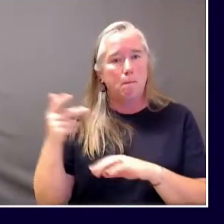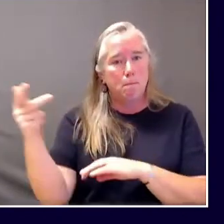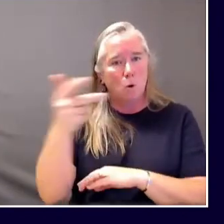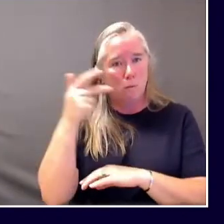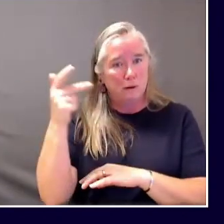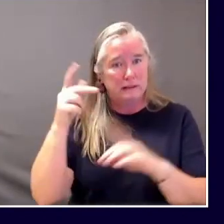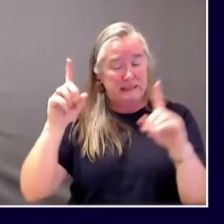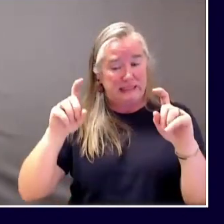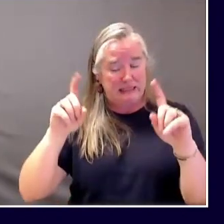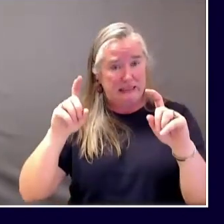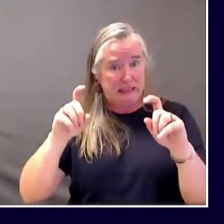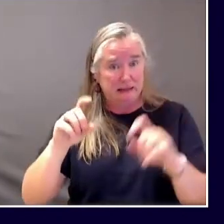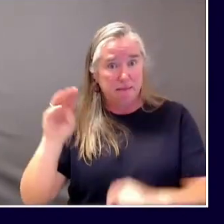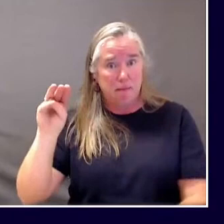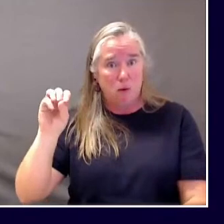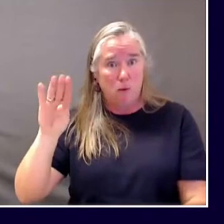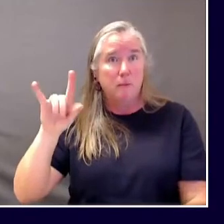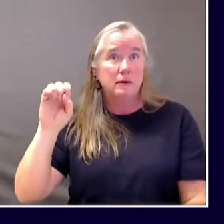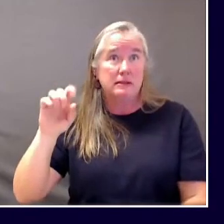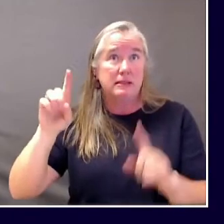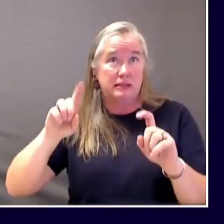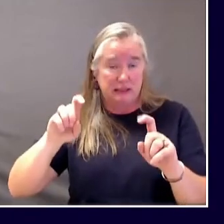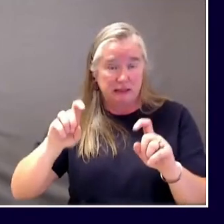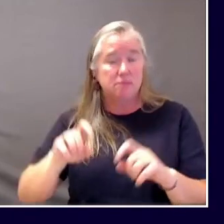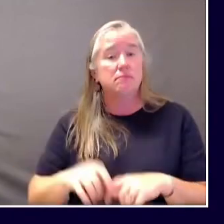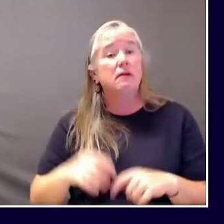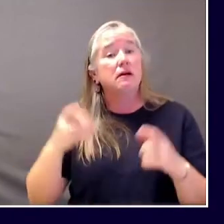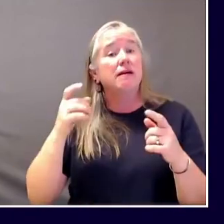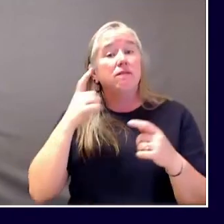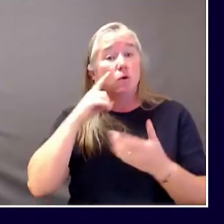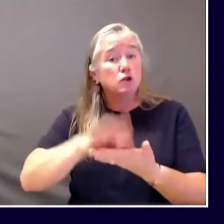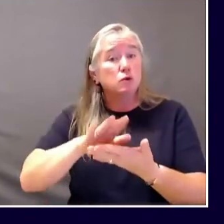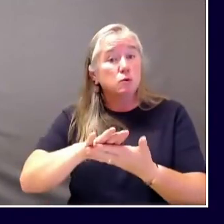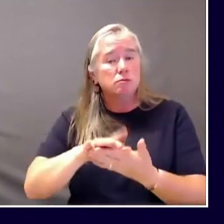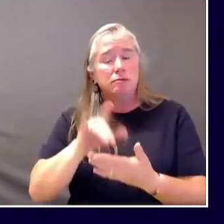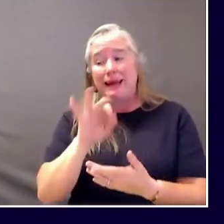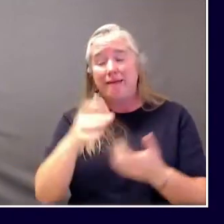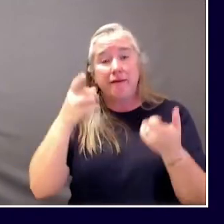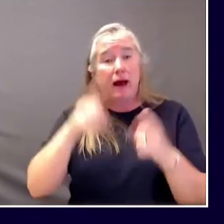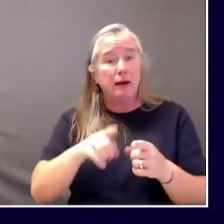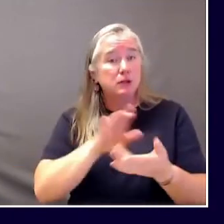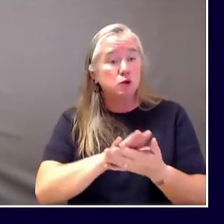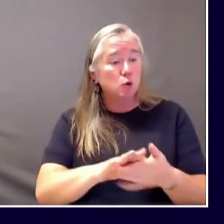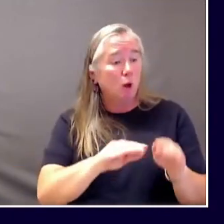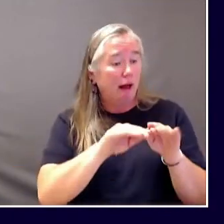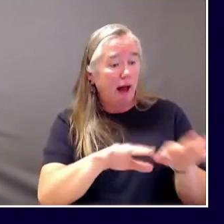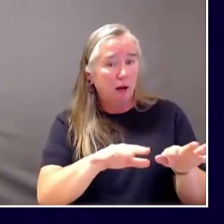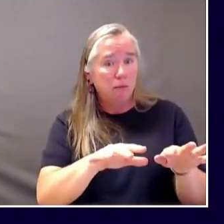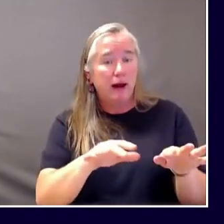that if a school does have an